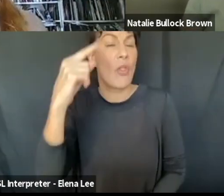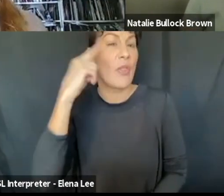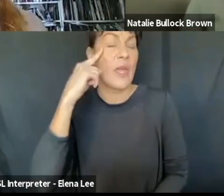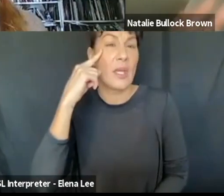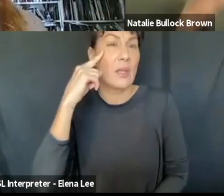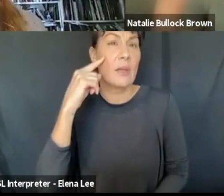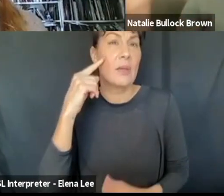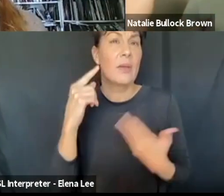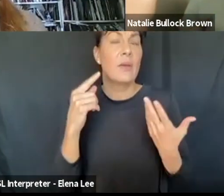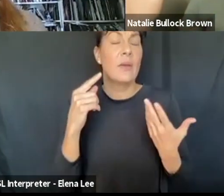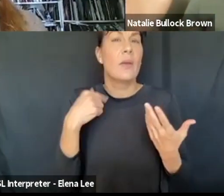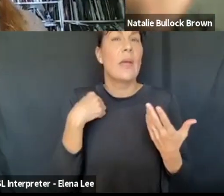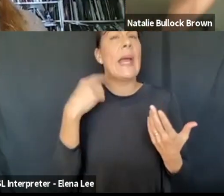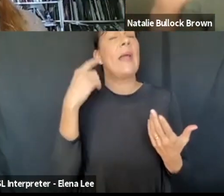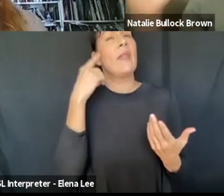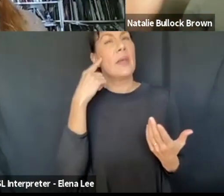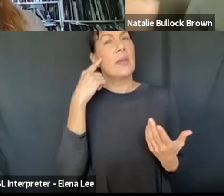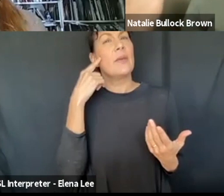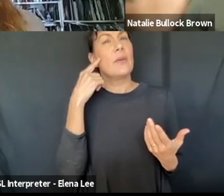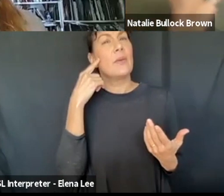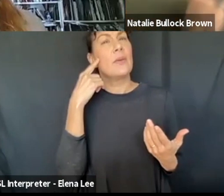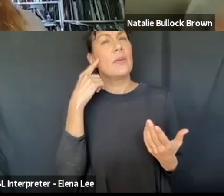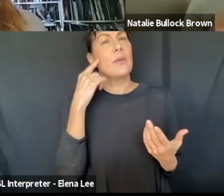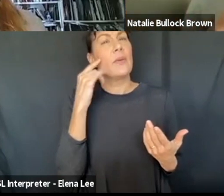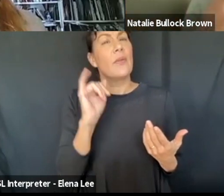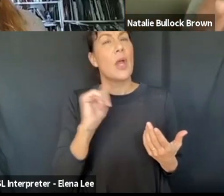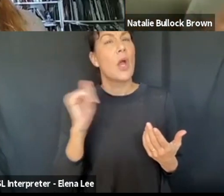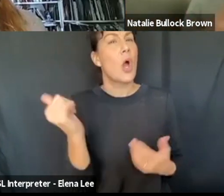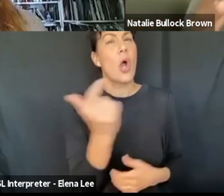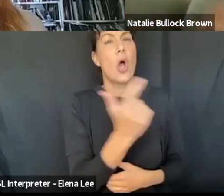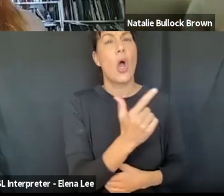I think that they kind of all do link together.